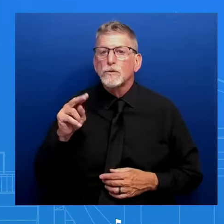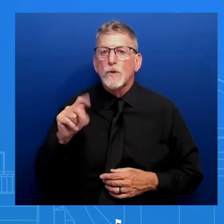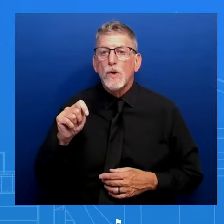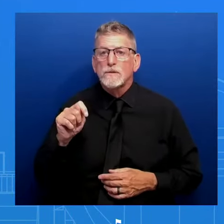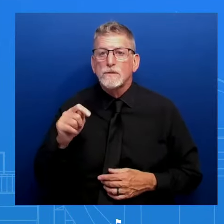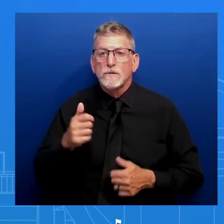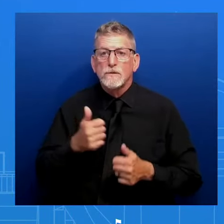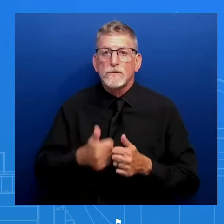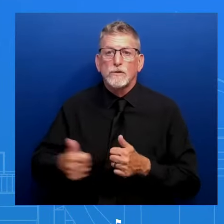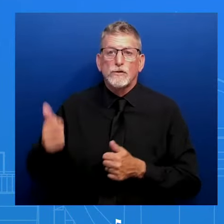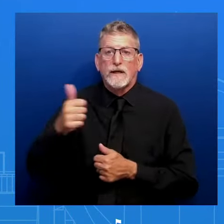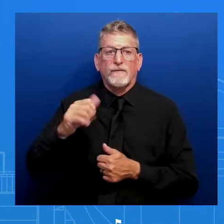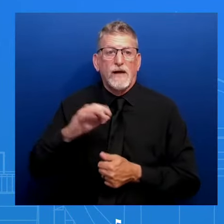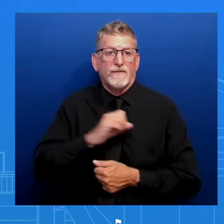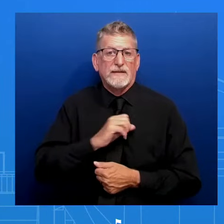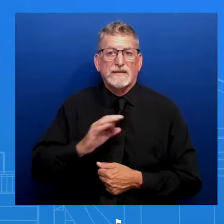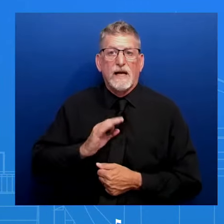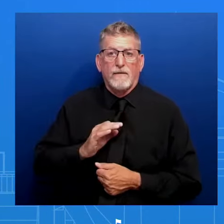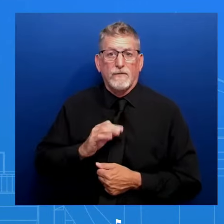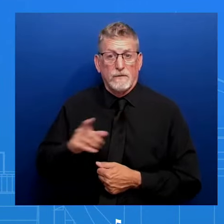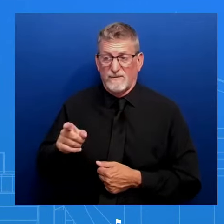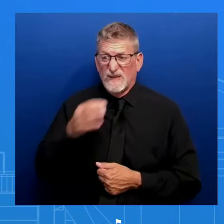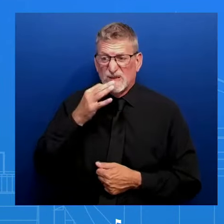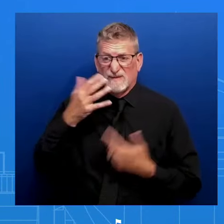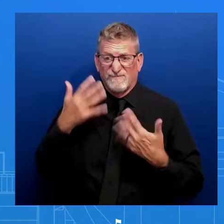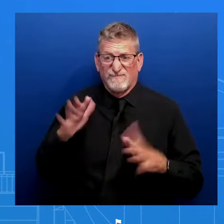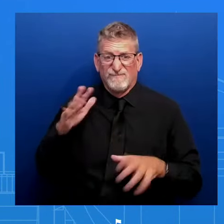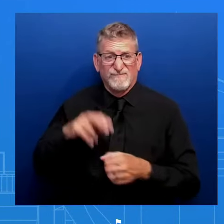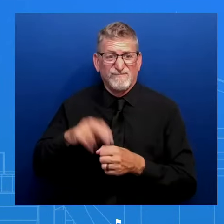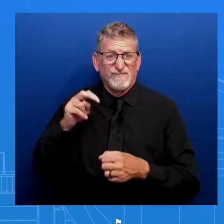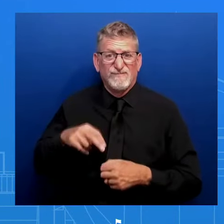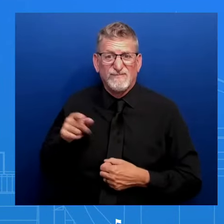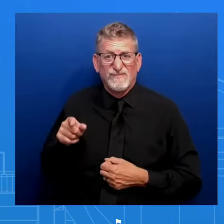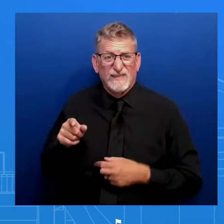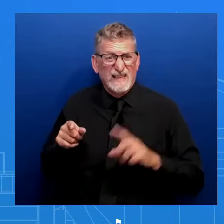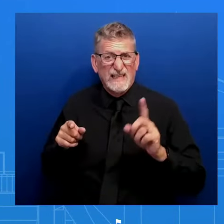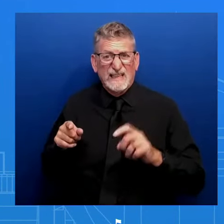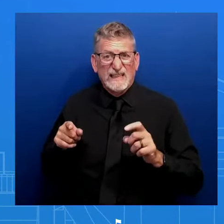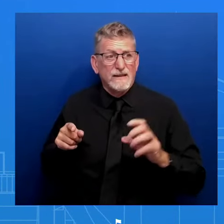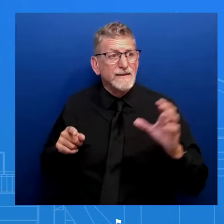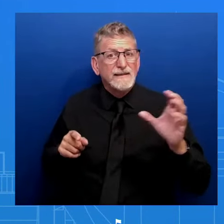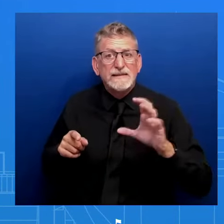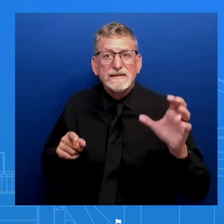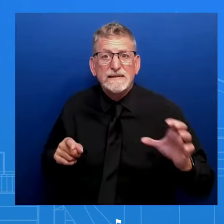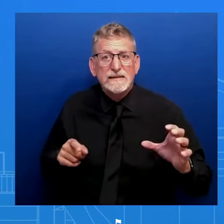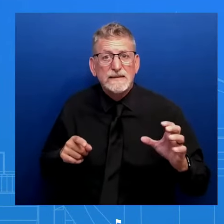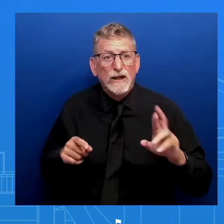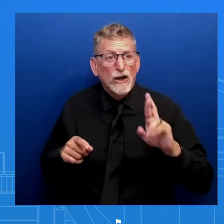especially for the most senior positions that really put national security at risk, to start moving some of these individually? Ms. Jean-Pierre: I --